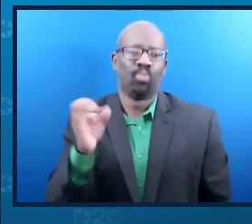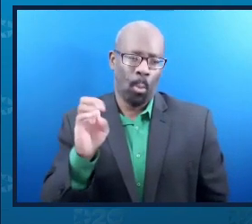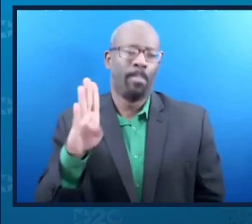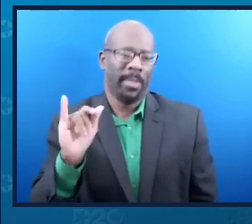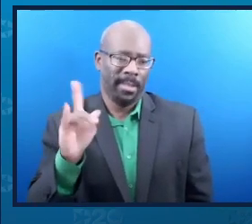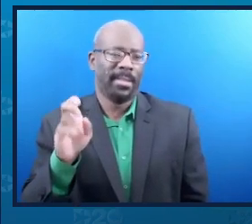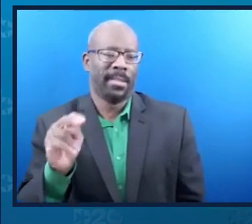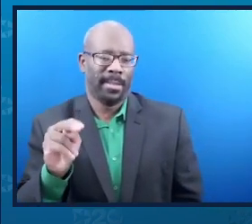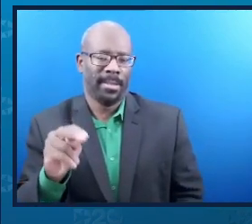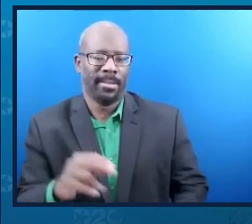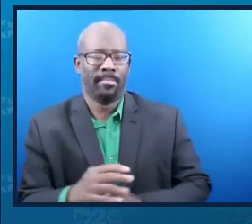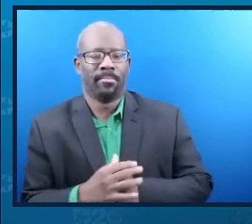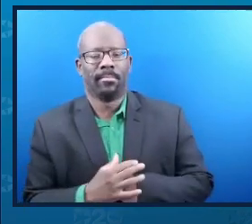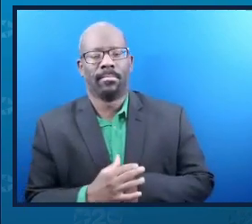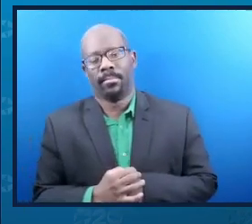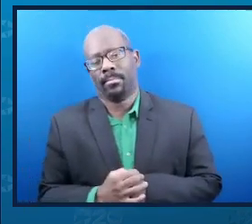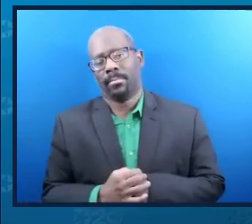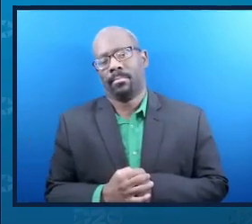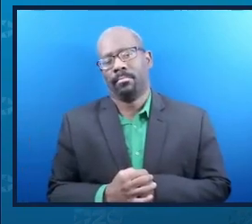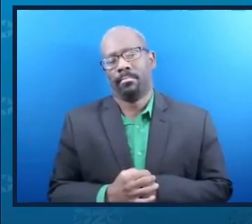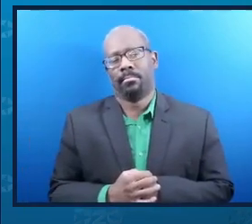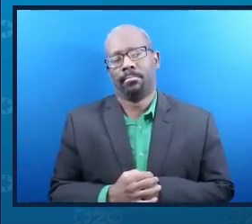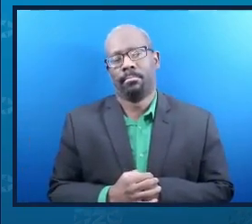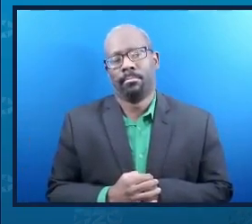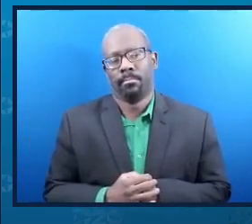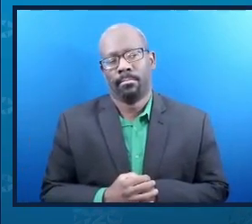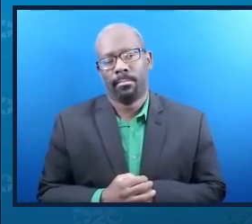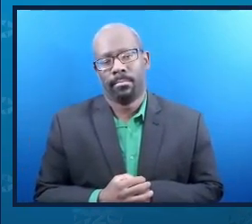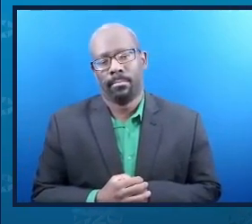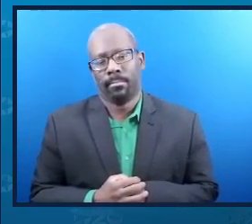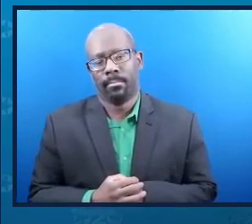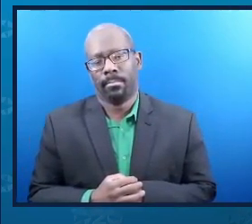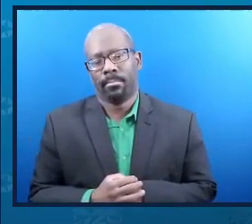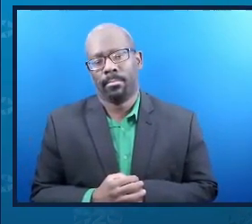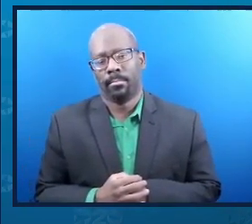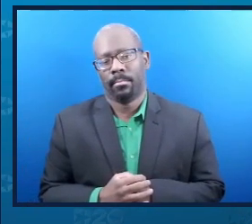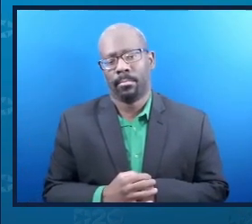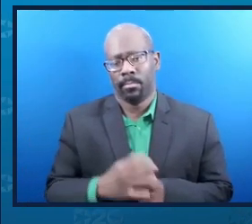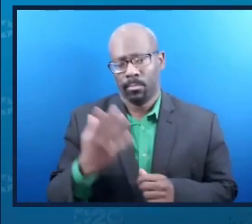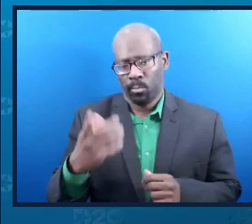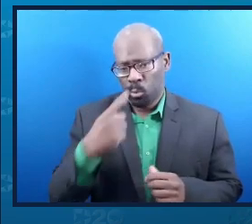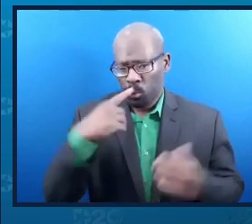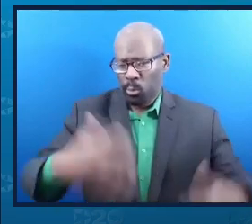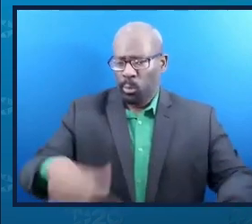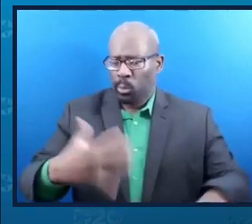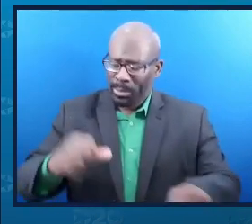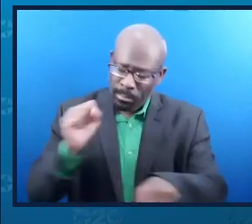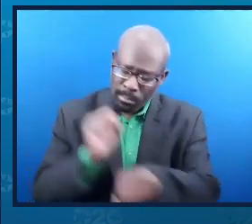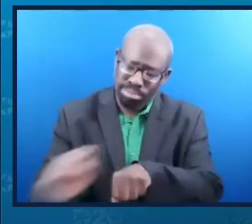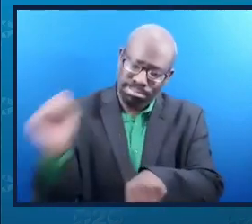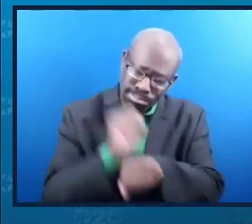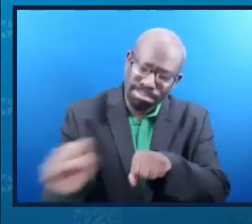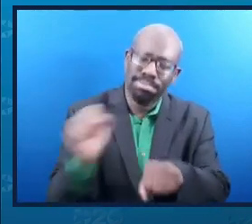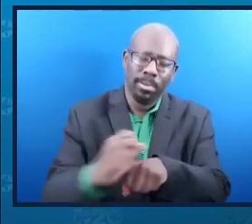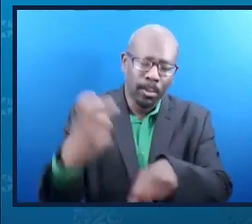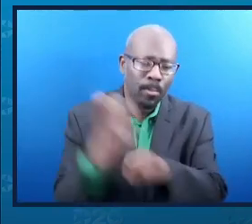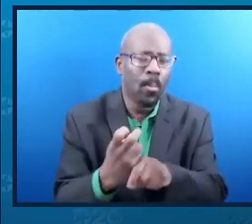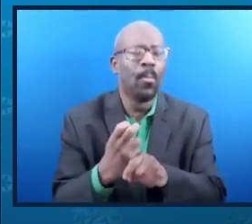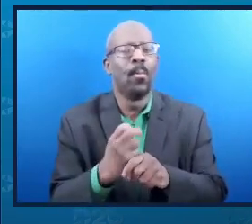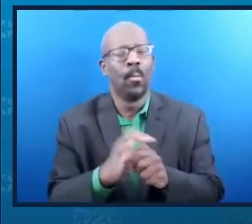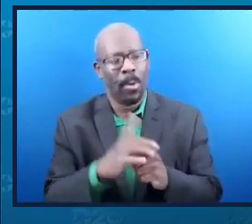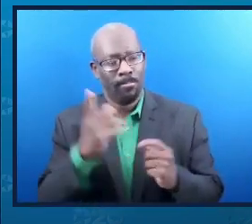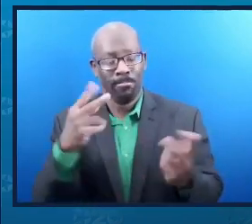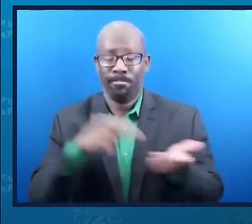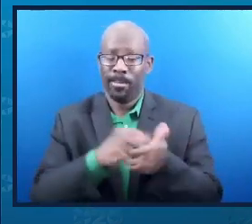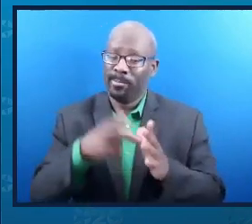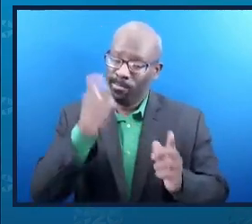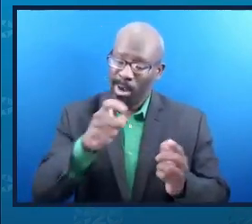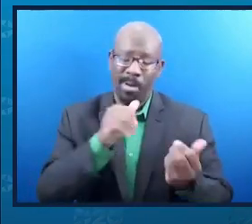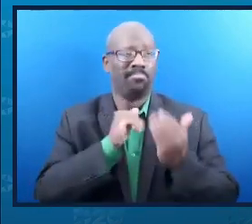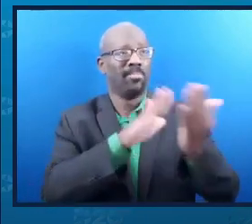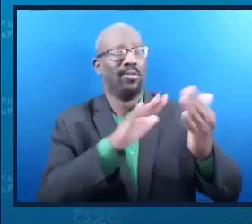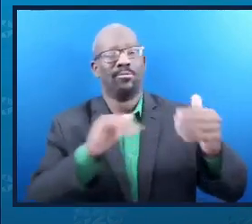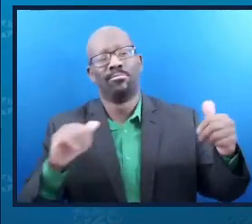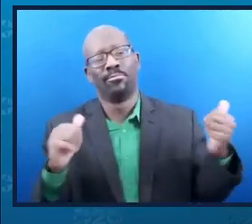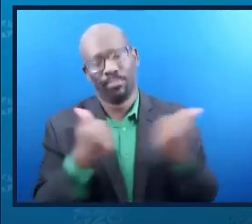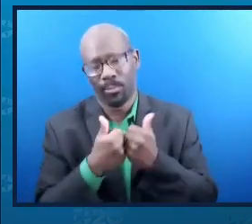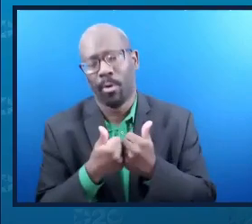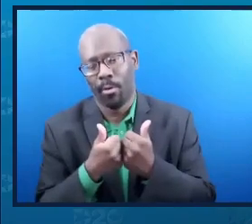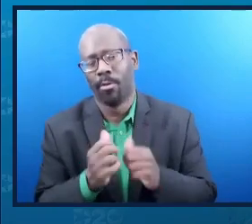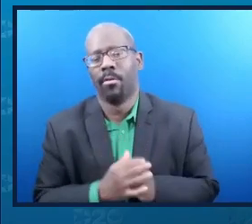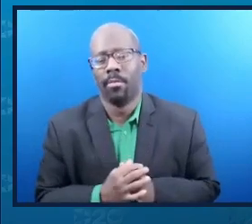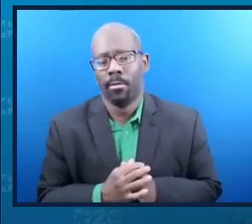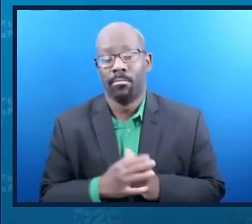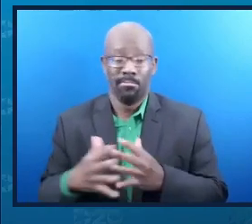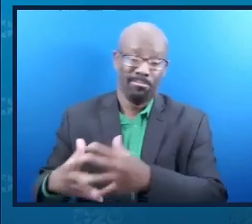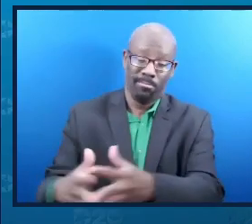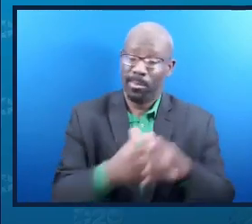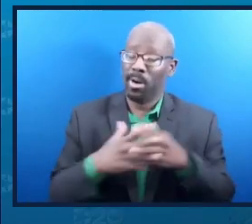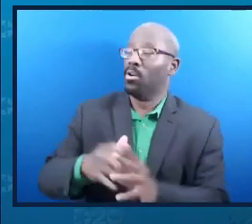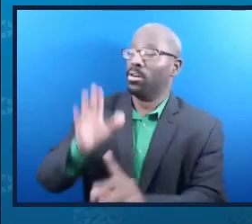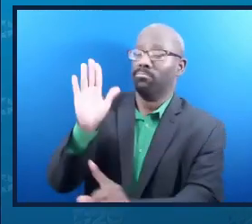THANK YOU.